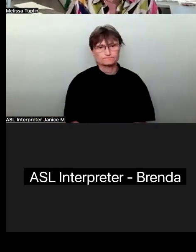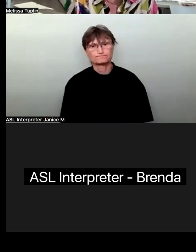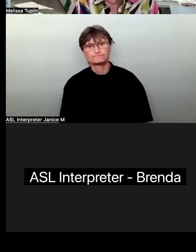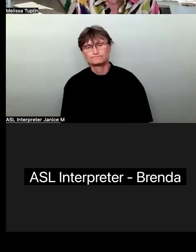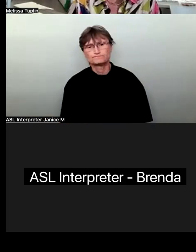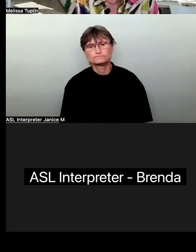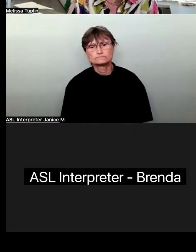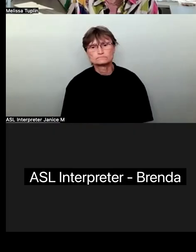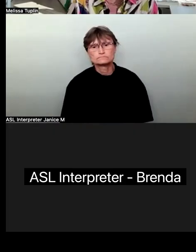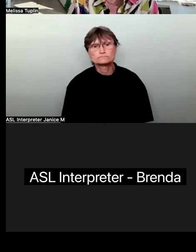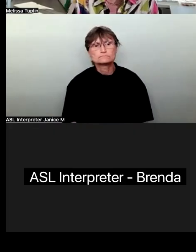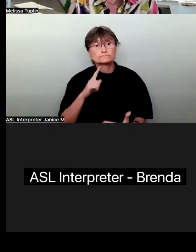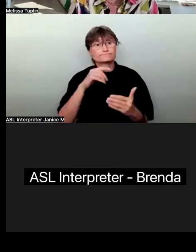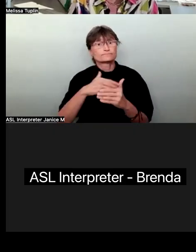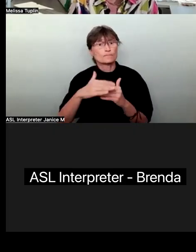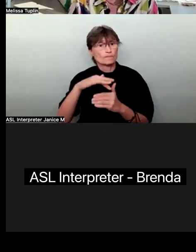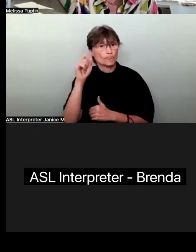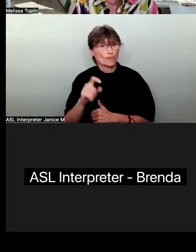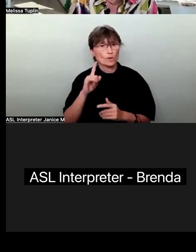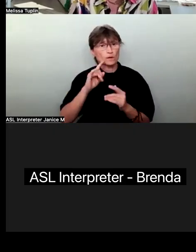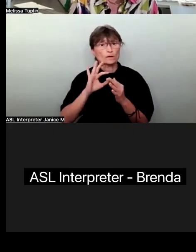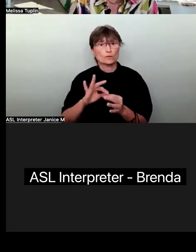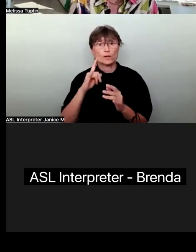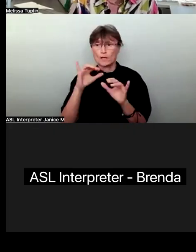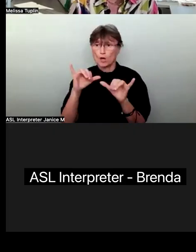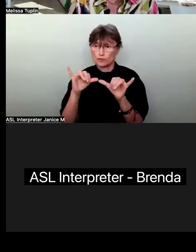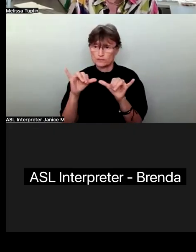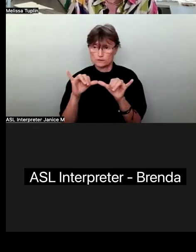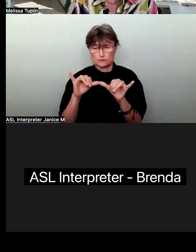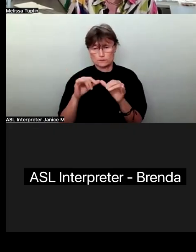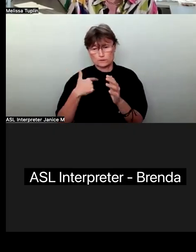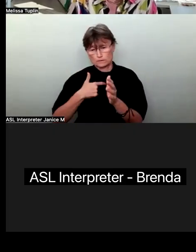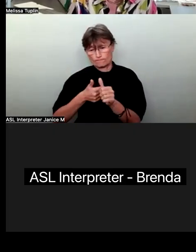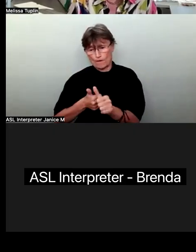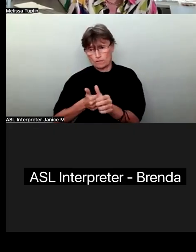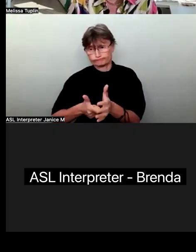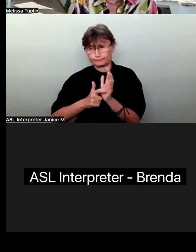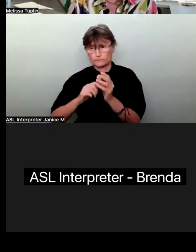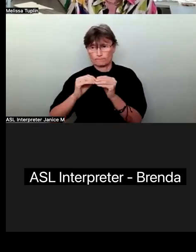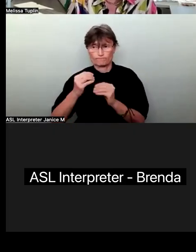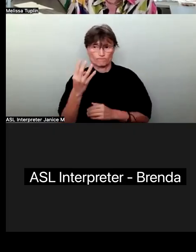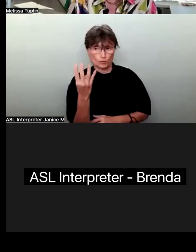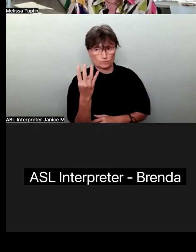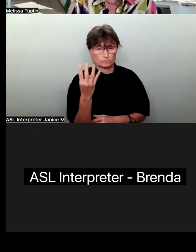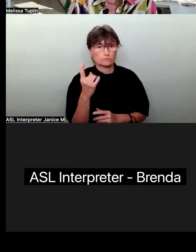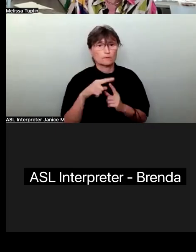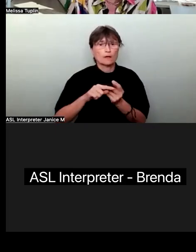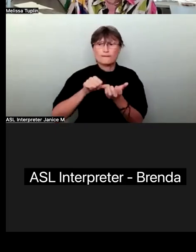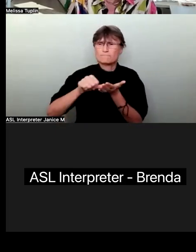This question aligns with criteria statement four. The compensation strategy for any paid